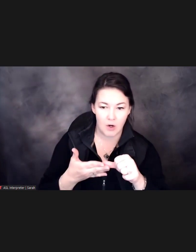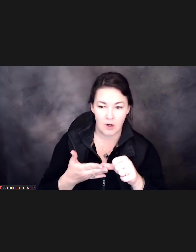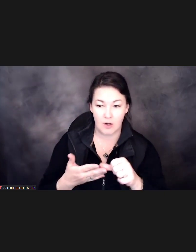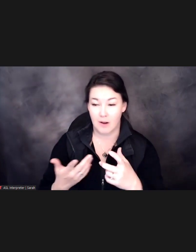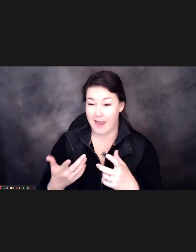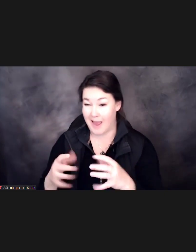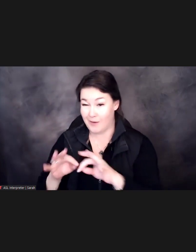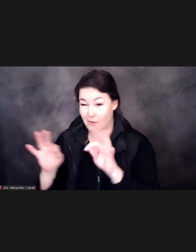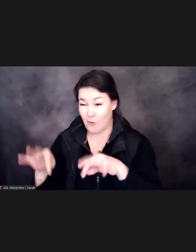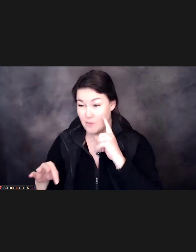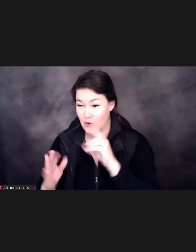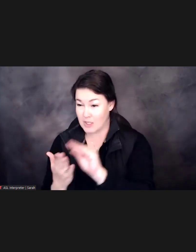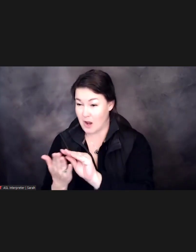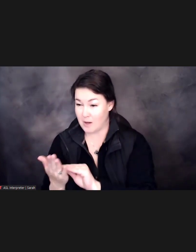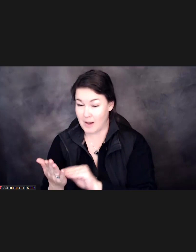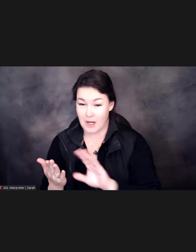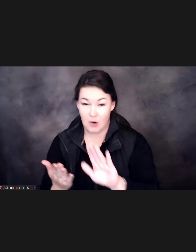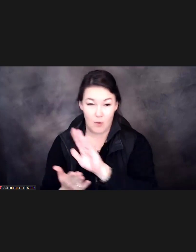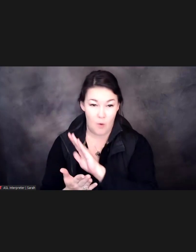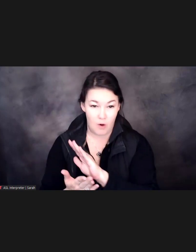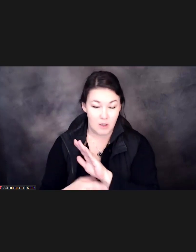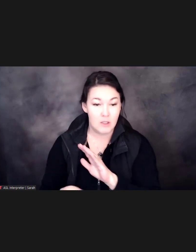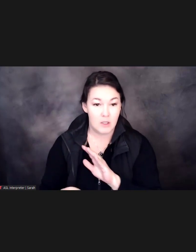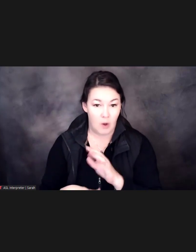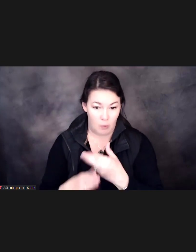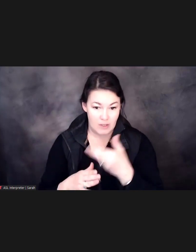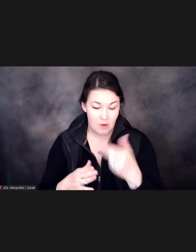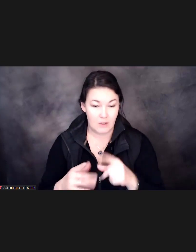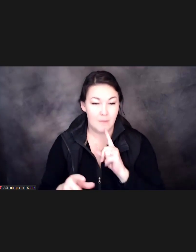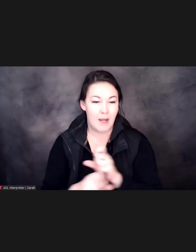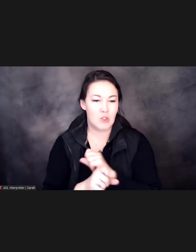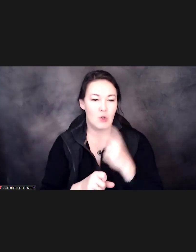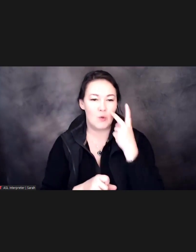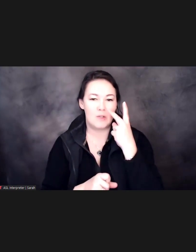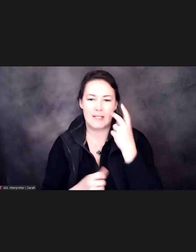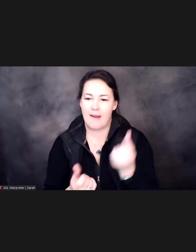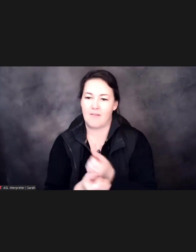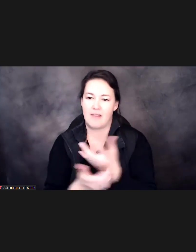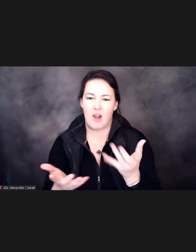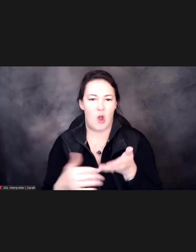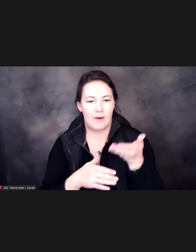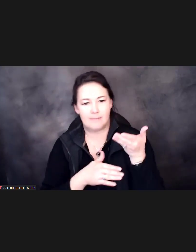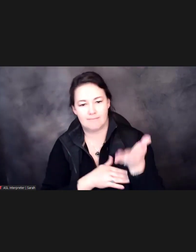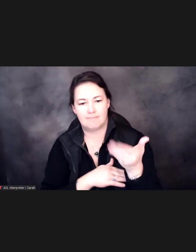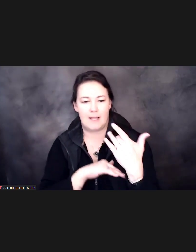results, please check out what's already -- audio out -- many of